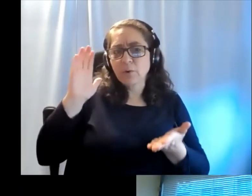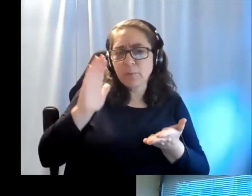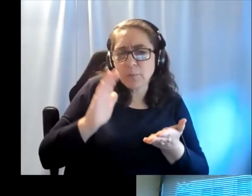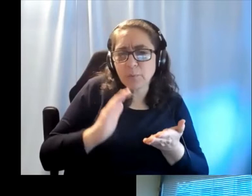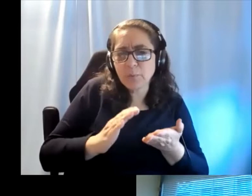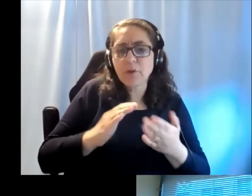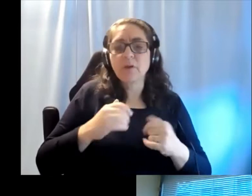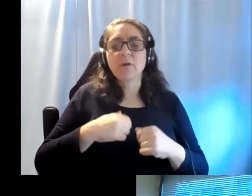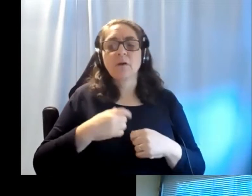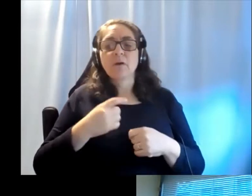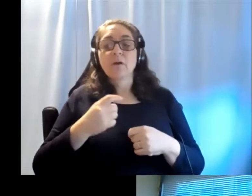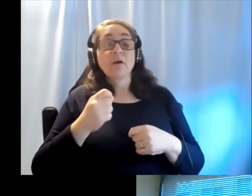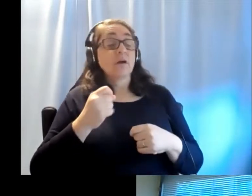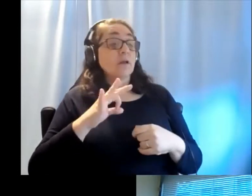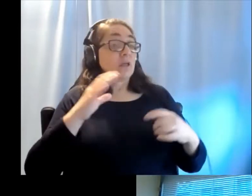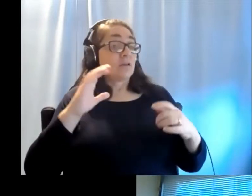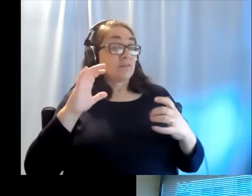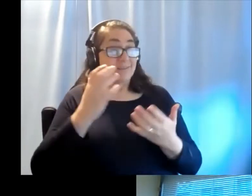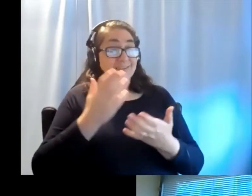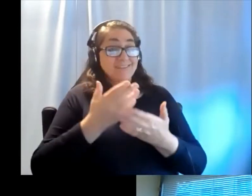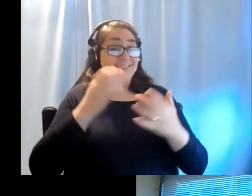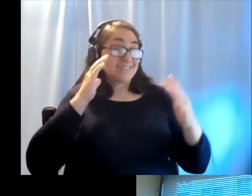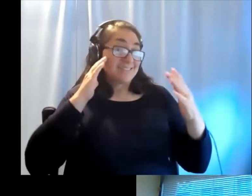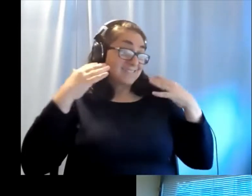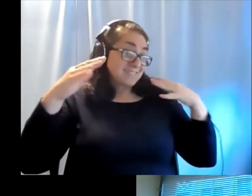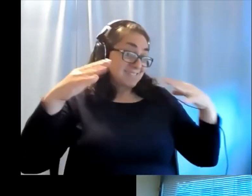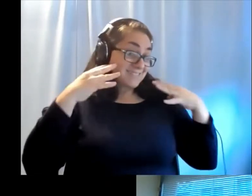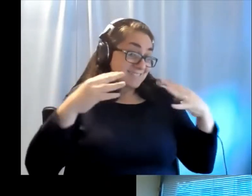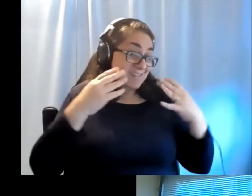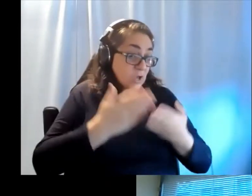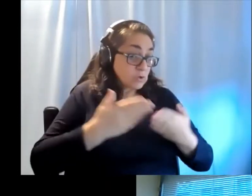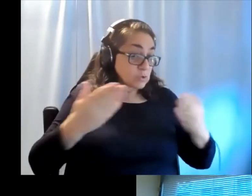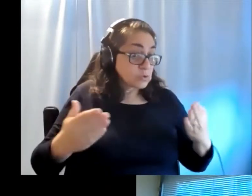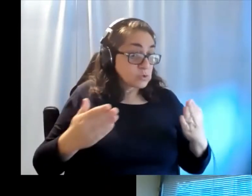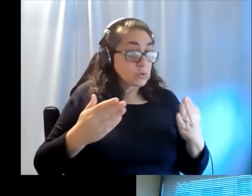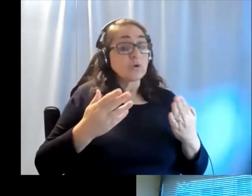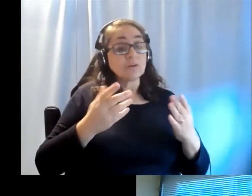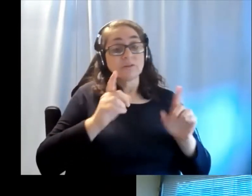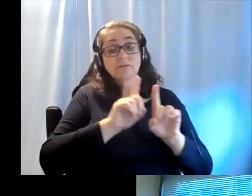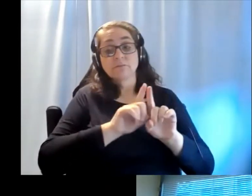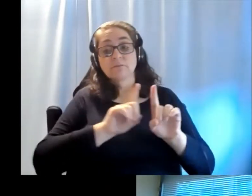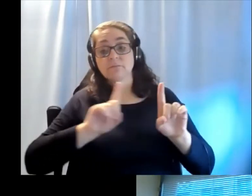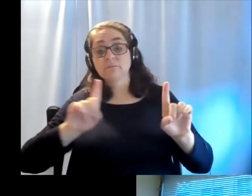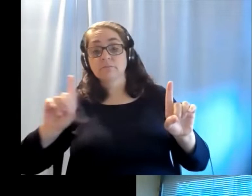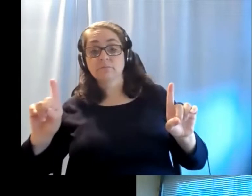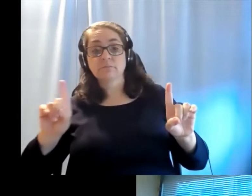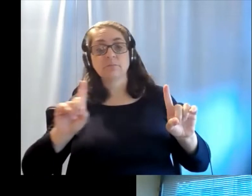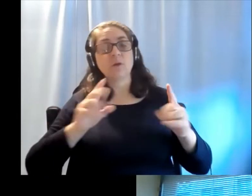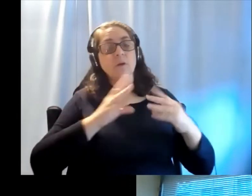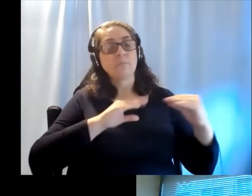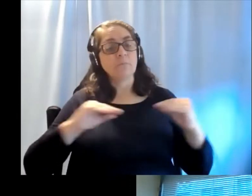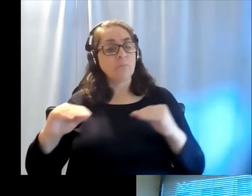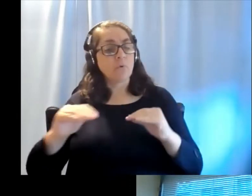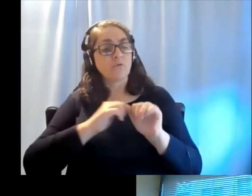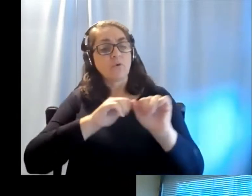walk away from the sound source. If you cannot do either of those, and you are in a loud environment, use hearing protection,